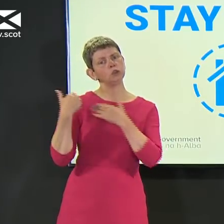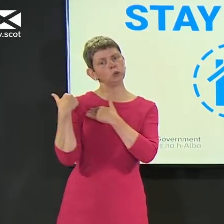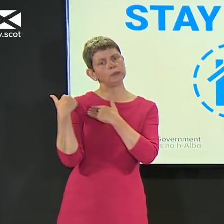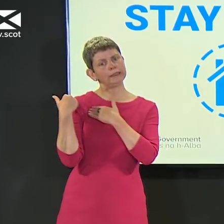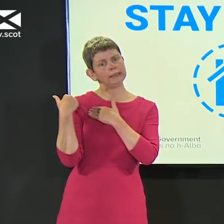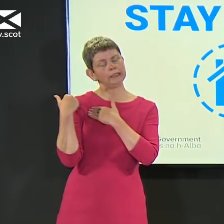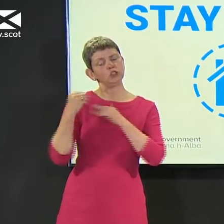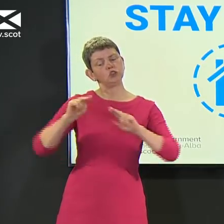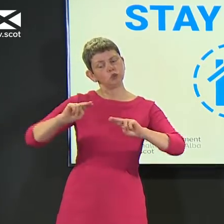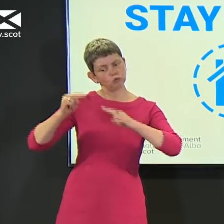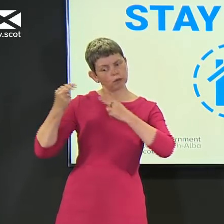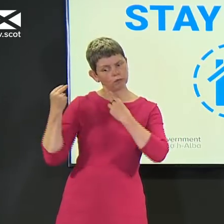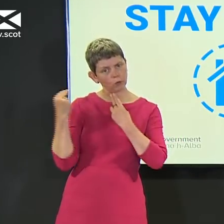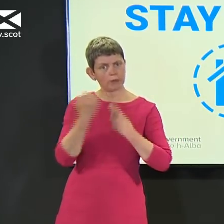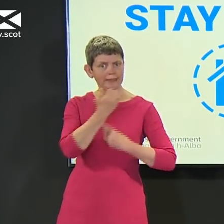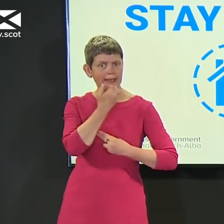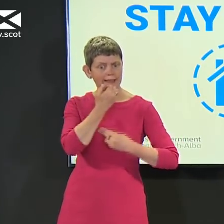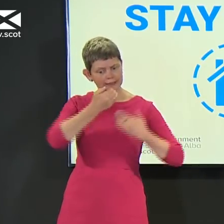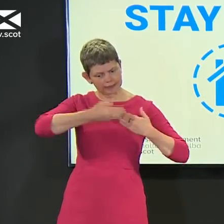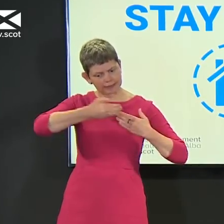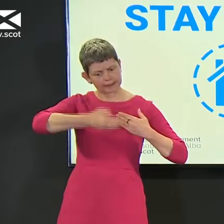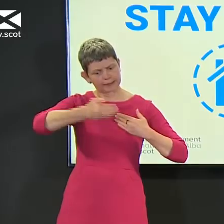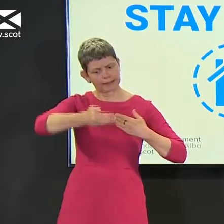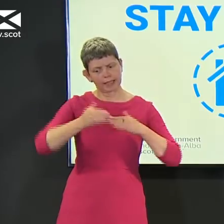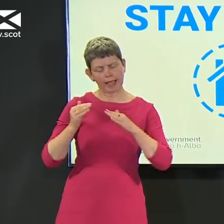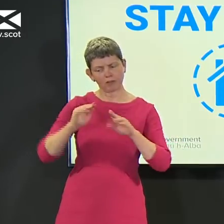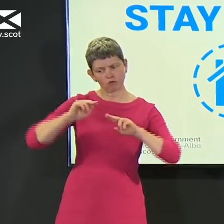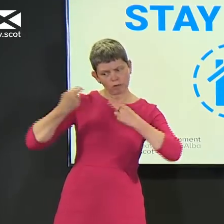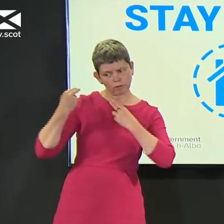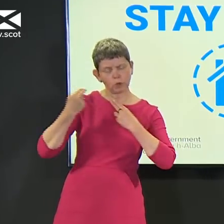we are under a legal obligation as you would expect because these restrictions